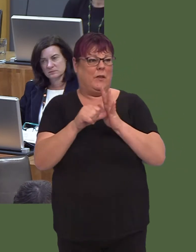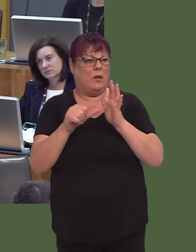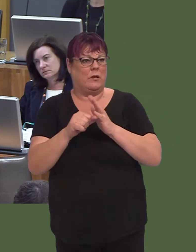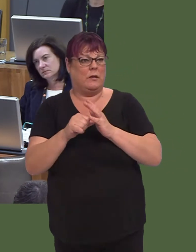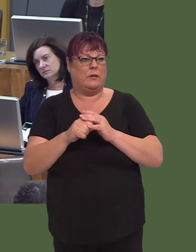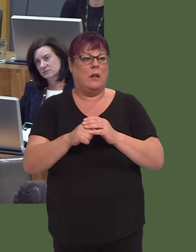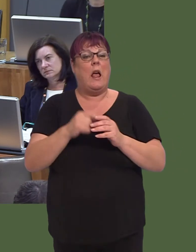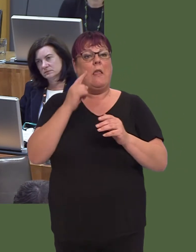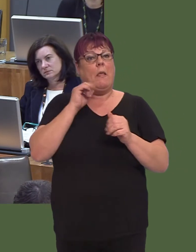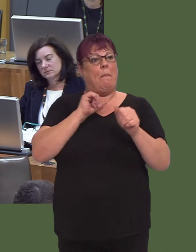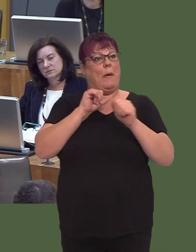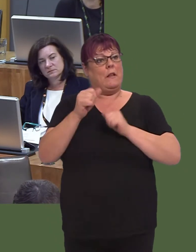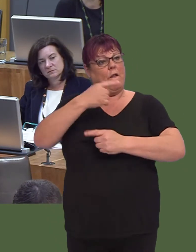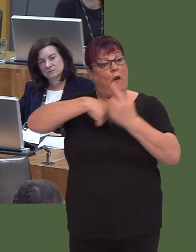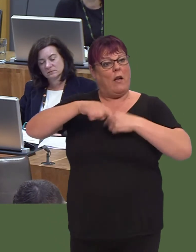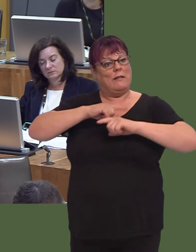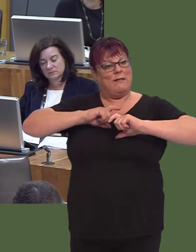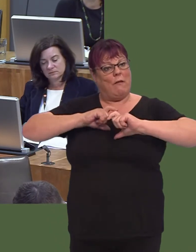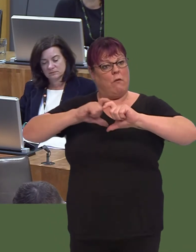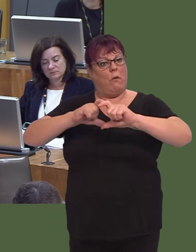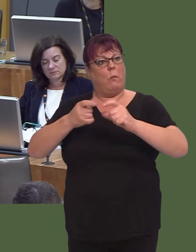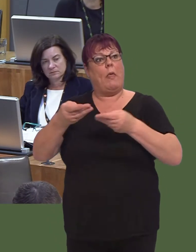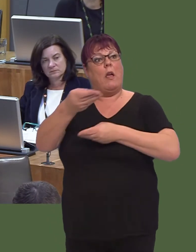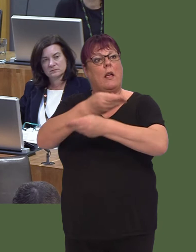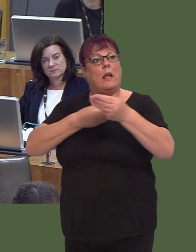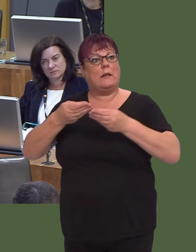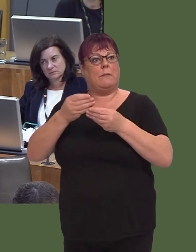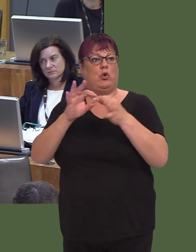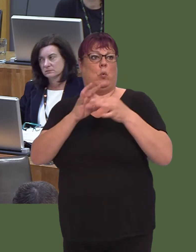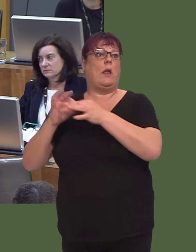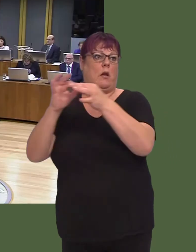What is the answer, then? Well, as I've said many, many times before: stay in the customs union; the whole thing's resolved then.